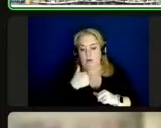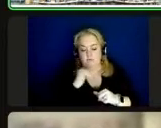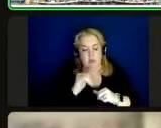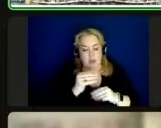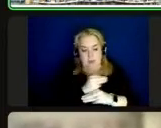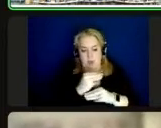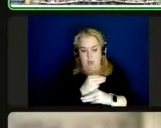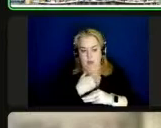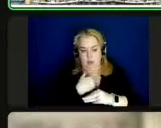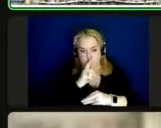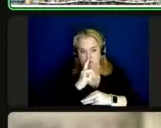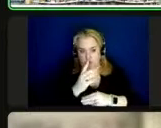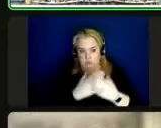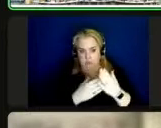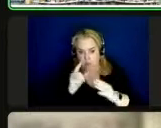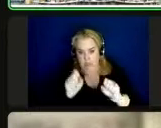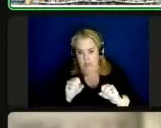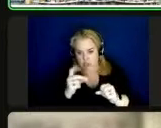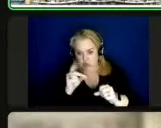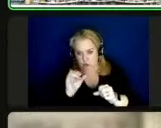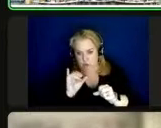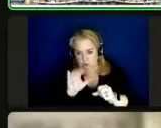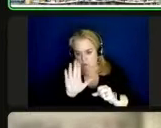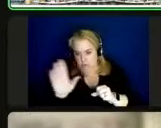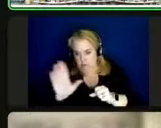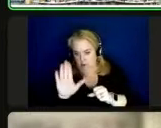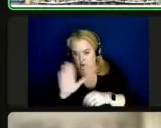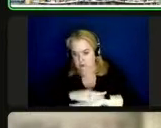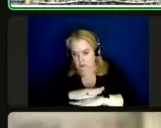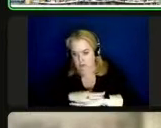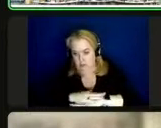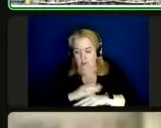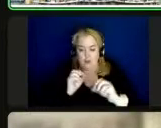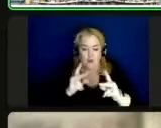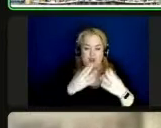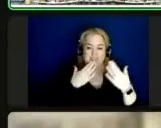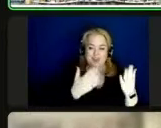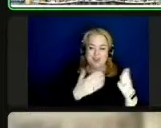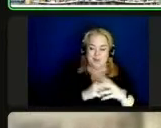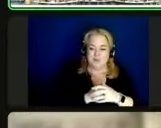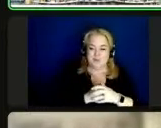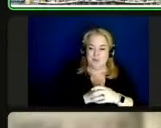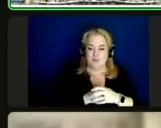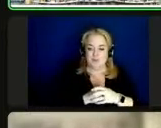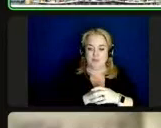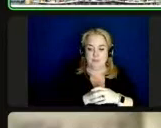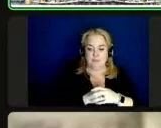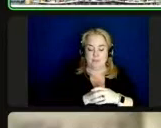MANY MORE PEOPLE WOULD THAT BE